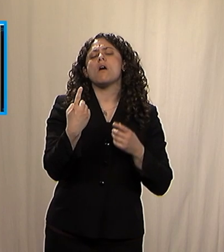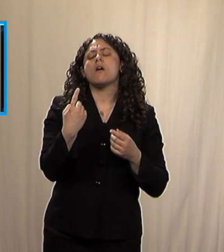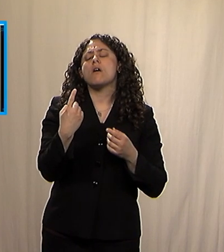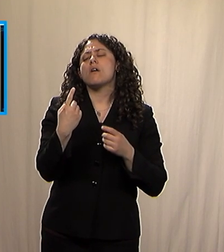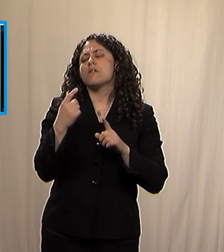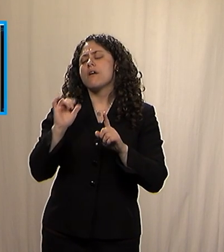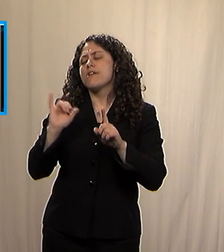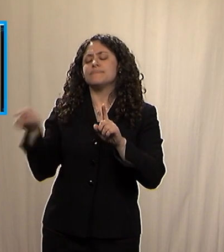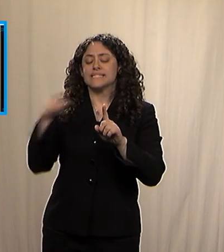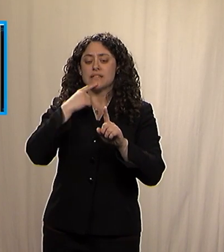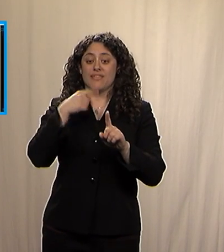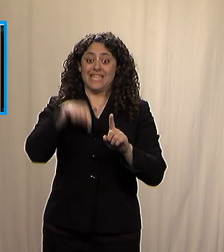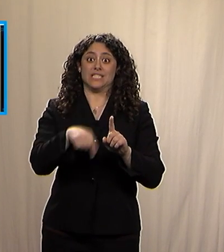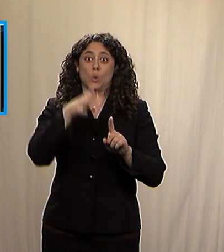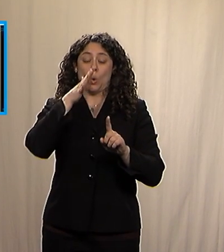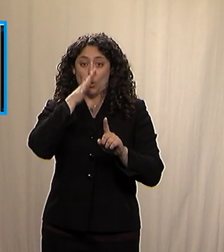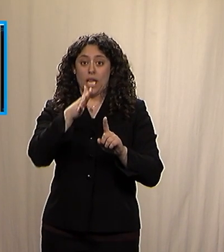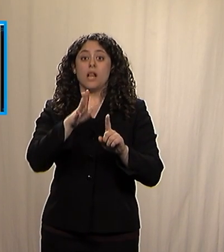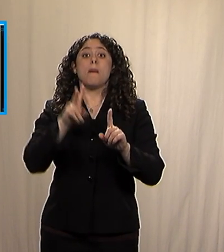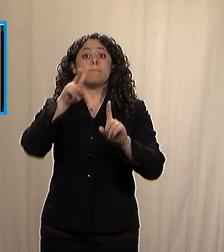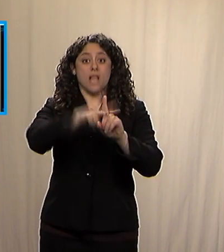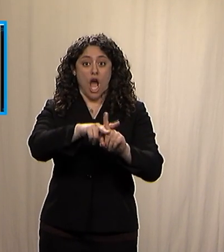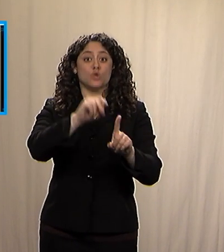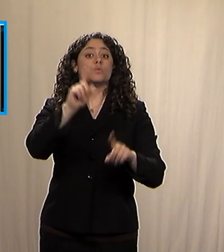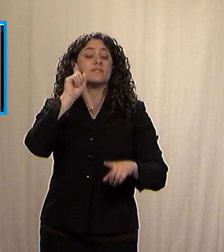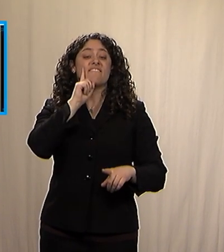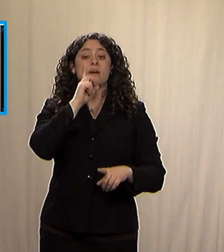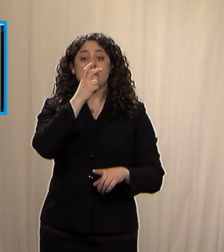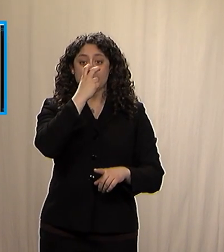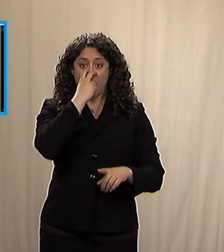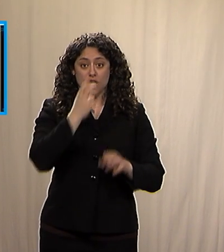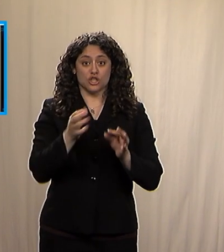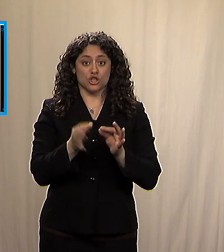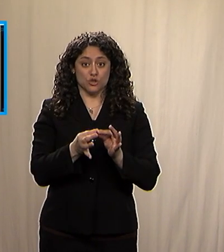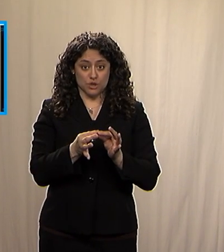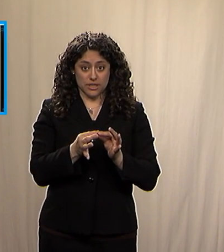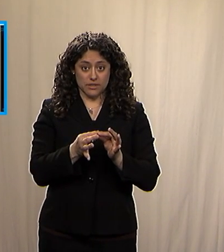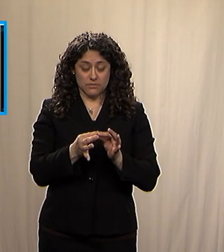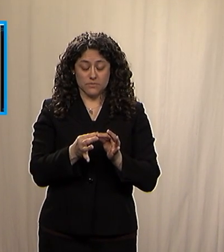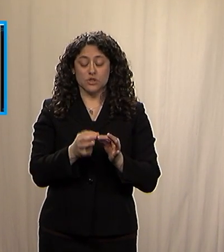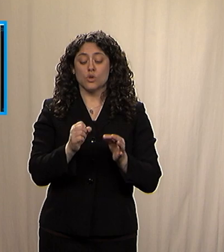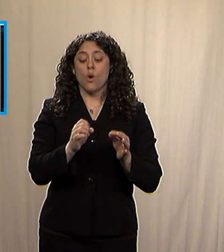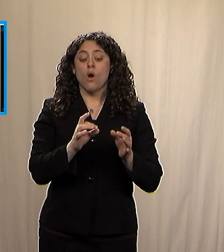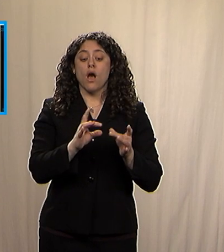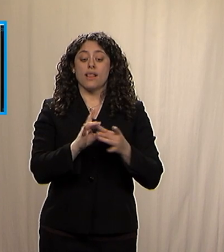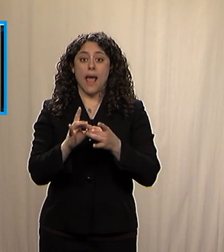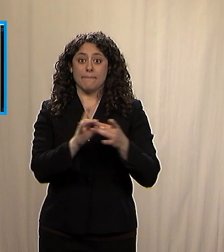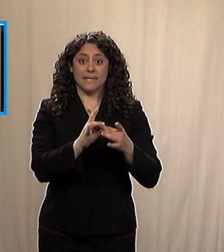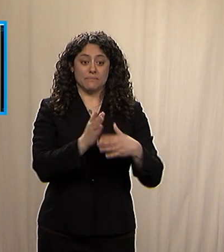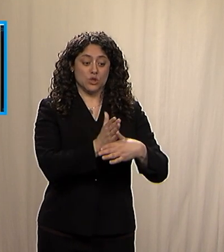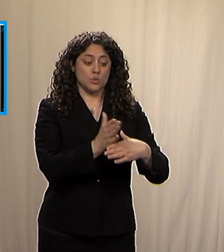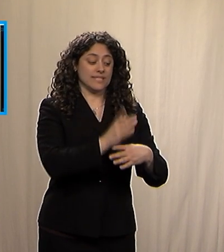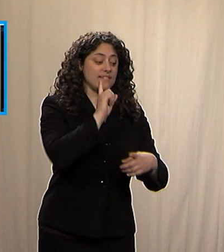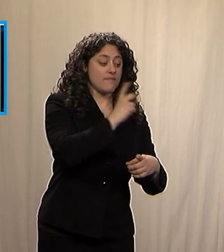this would very much apply to deaf-blind interpreting as the alignment between the deaf-blind person and the interpreter is much closer.